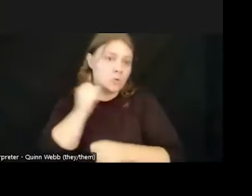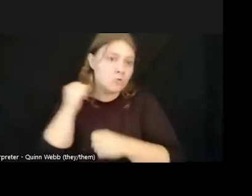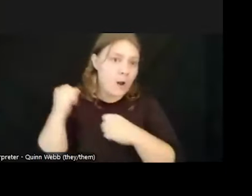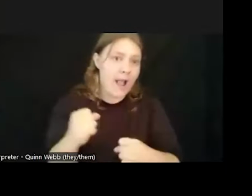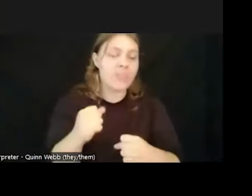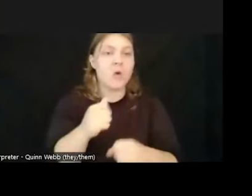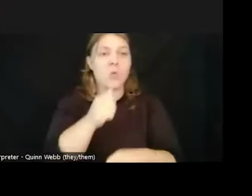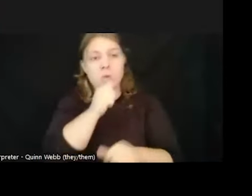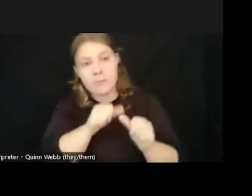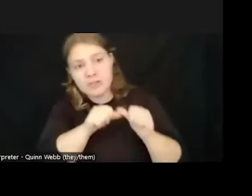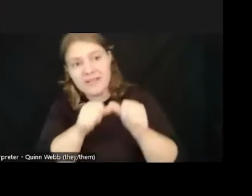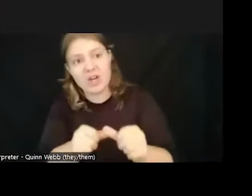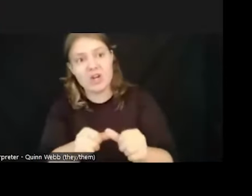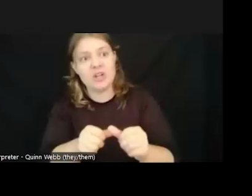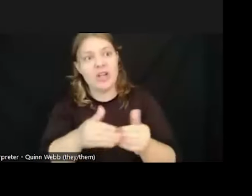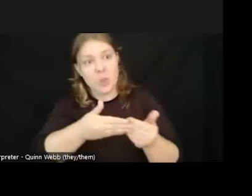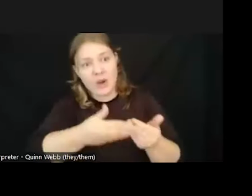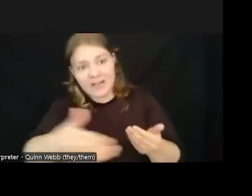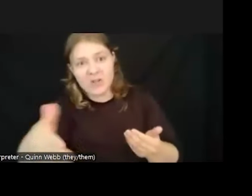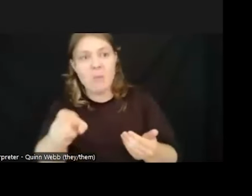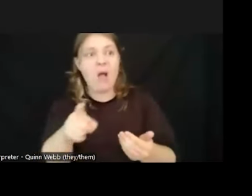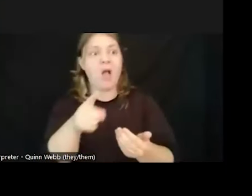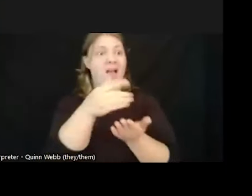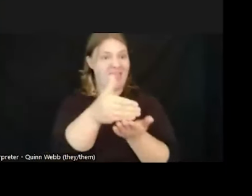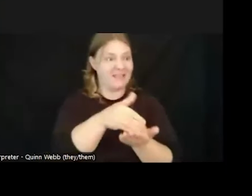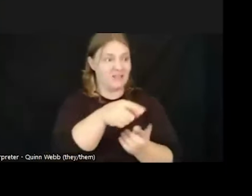um but we need to learn the lessons from the pandemic we need to promote Health Equity by